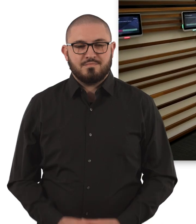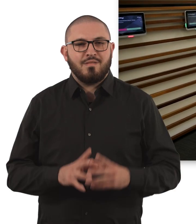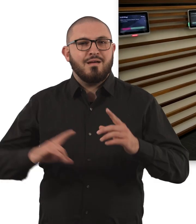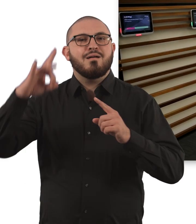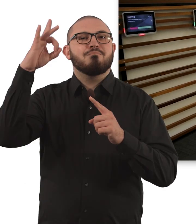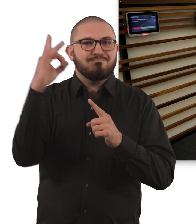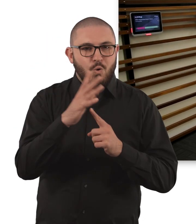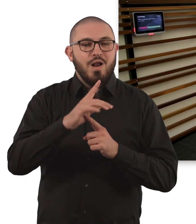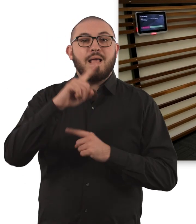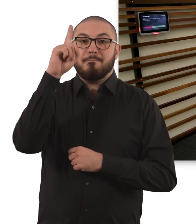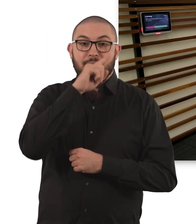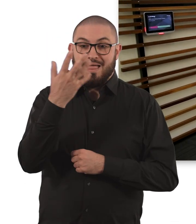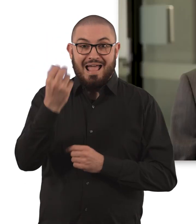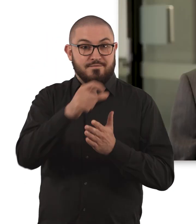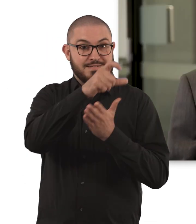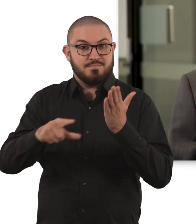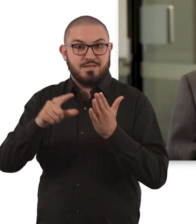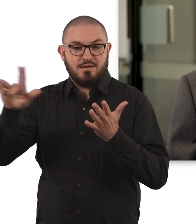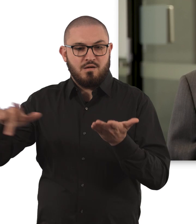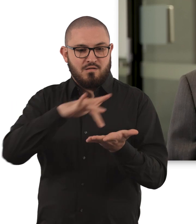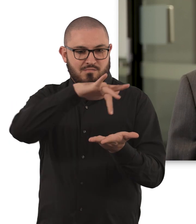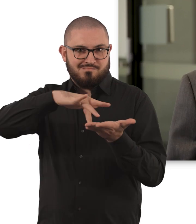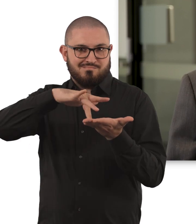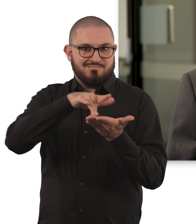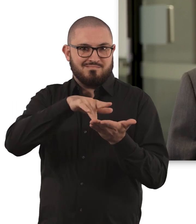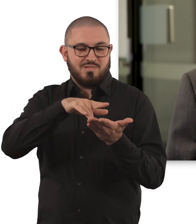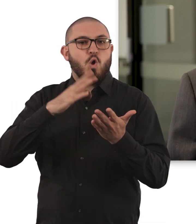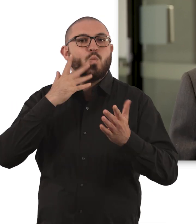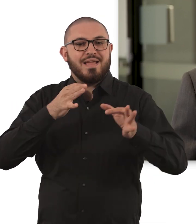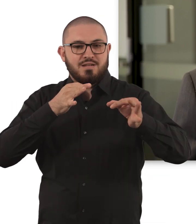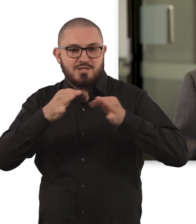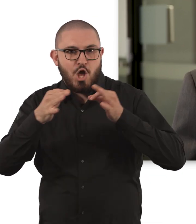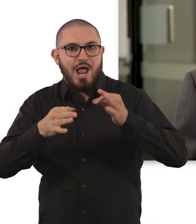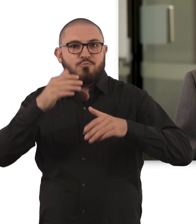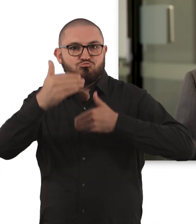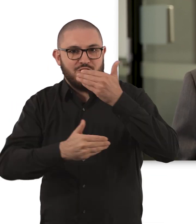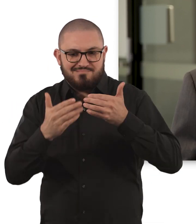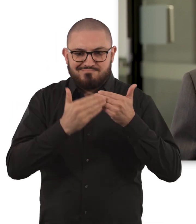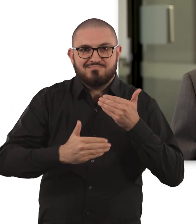It's incredibly important that people with disability are placed at the centre of any design process going forward.